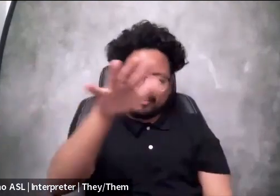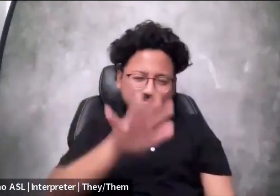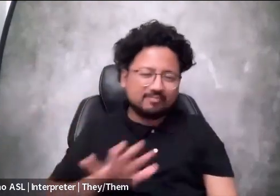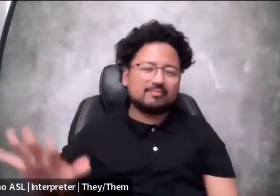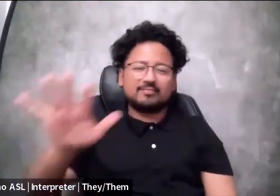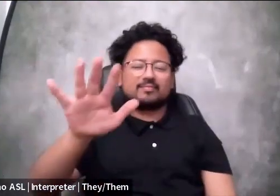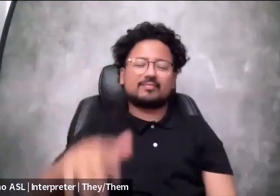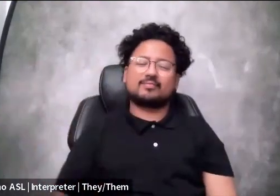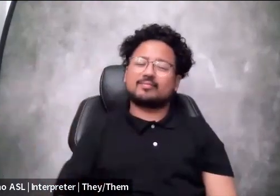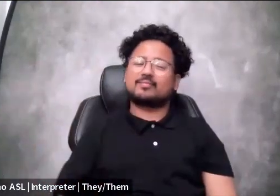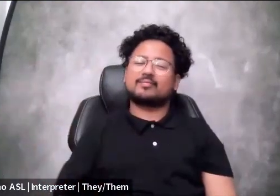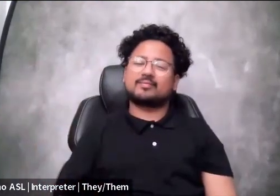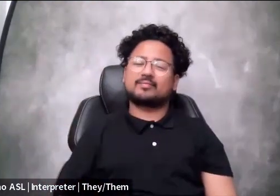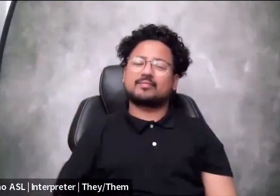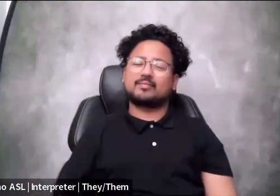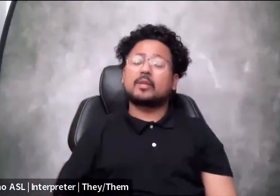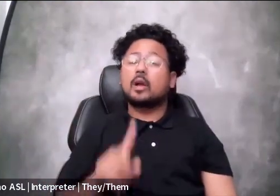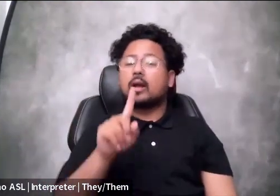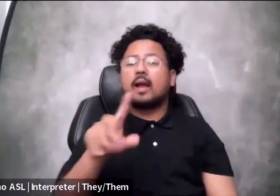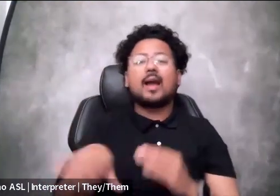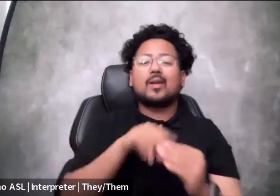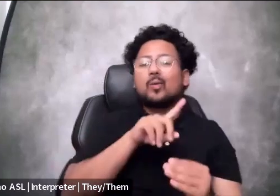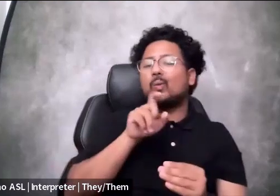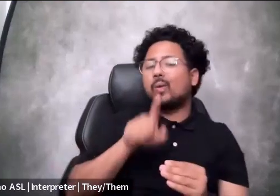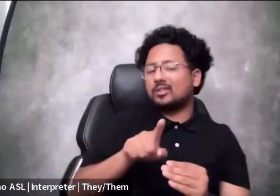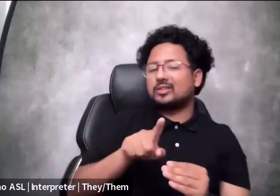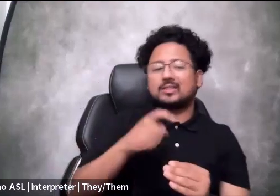I love another question that came in from Megan.